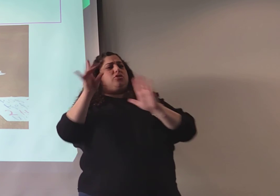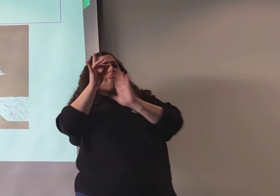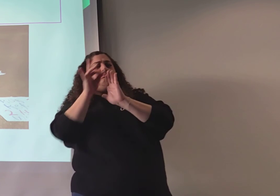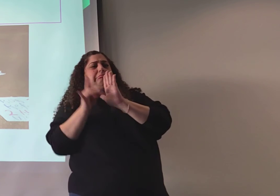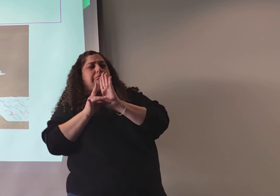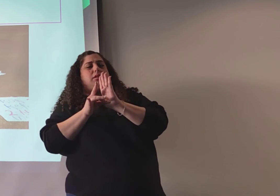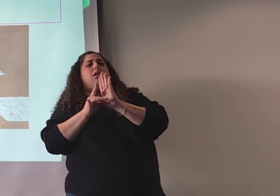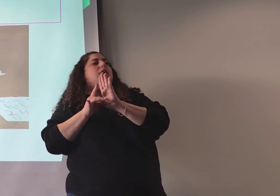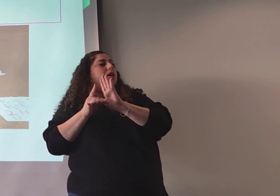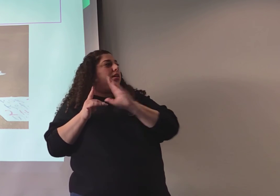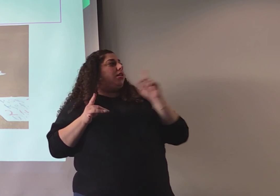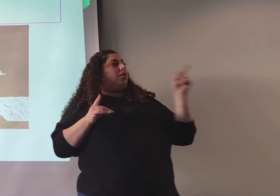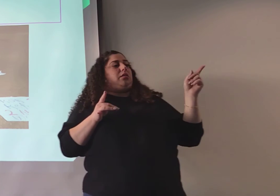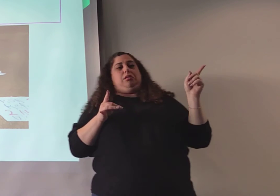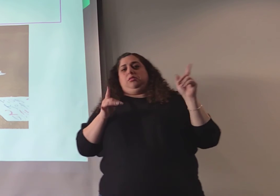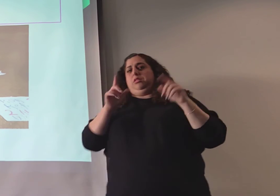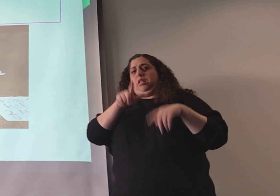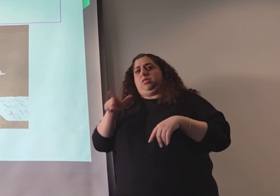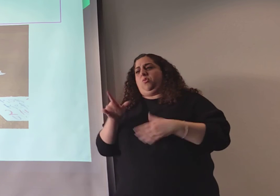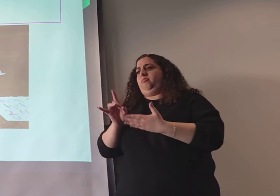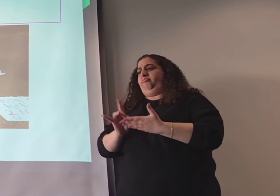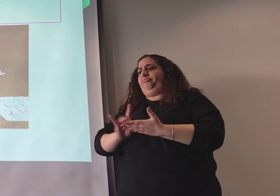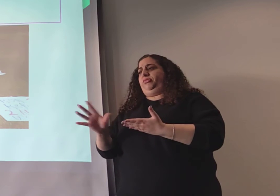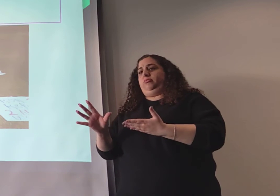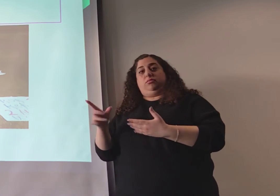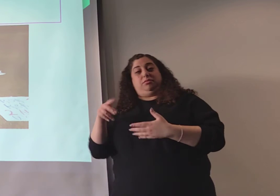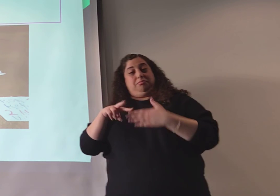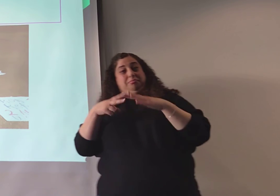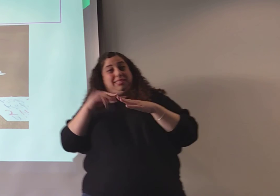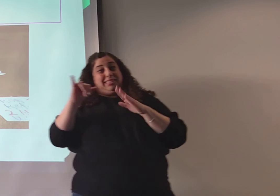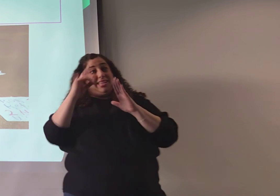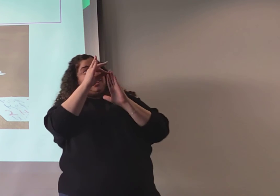Yeah. It’s ridiculous. Very sad, yes.